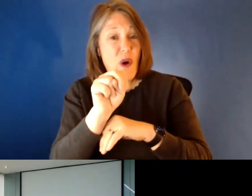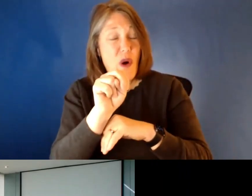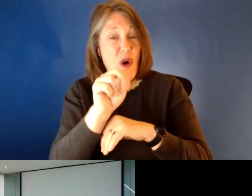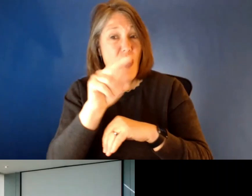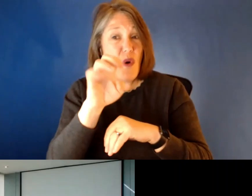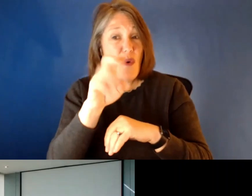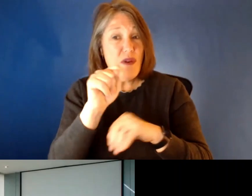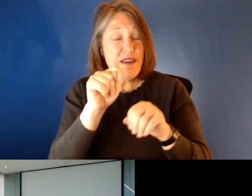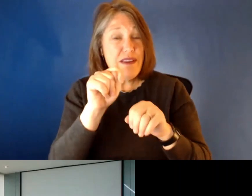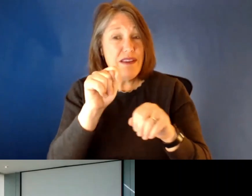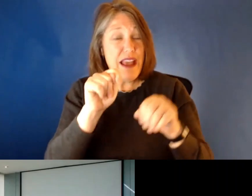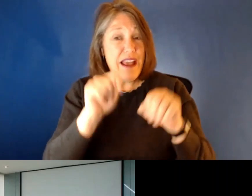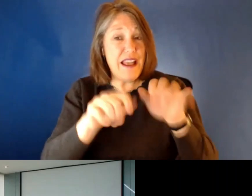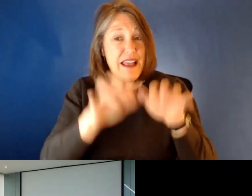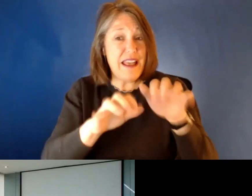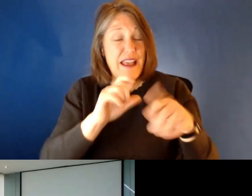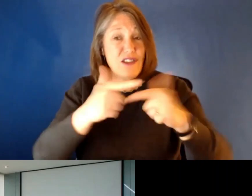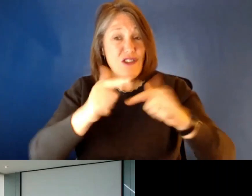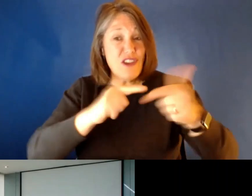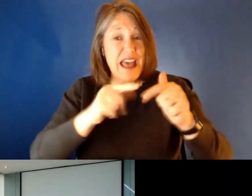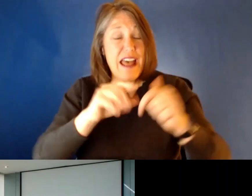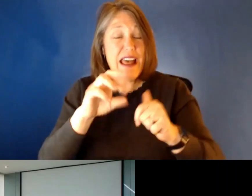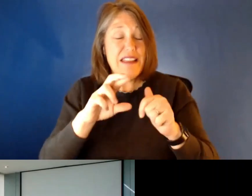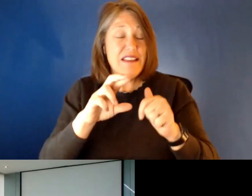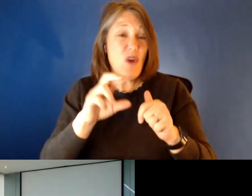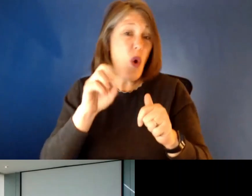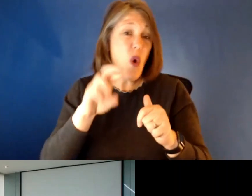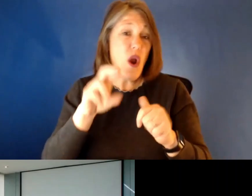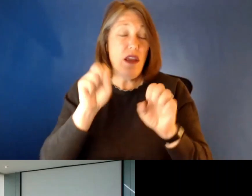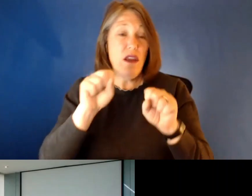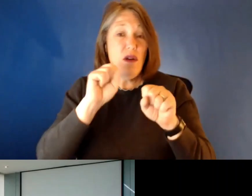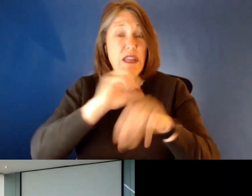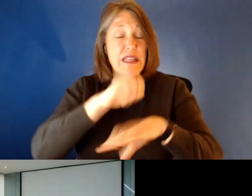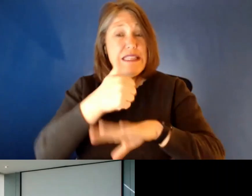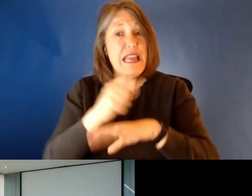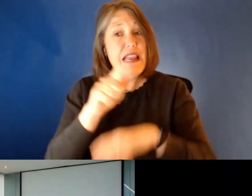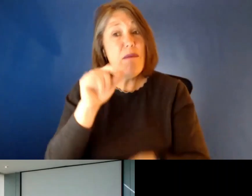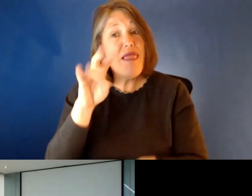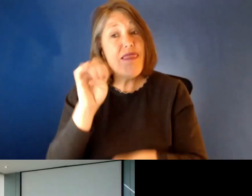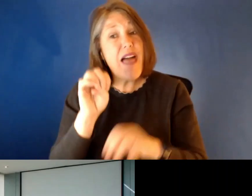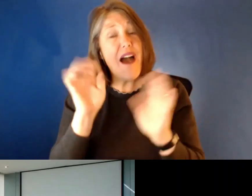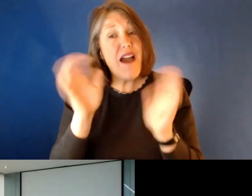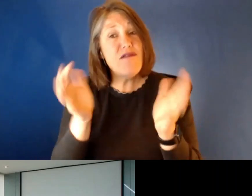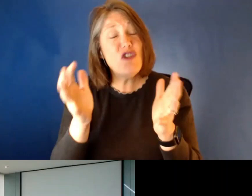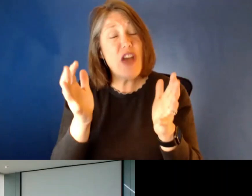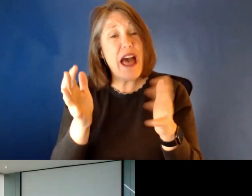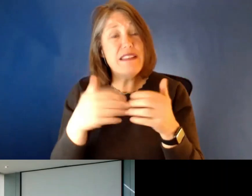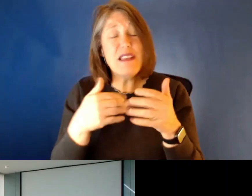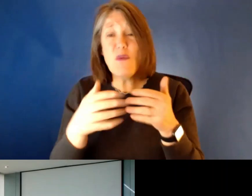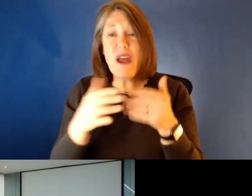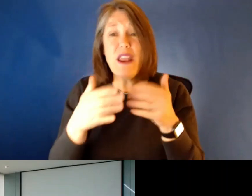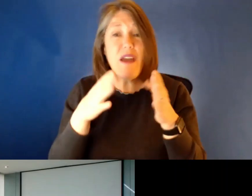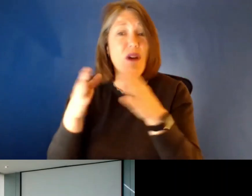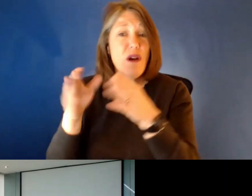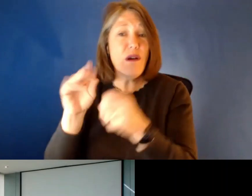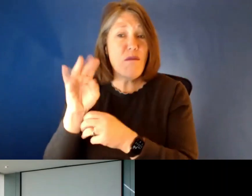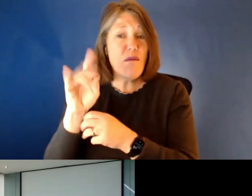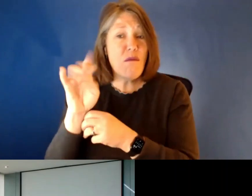06:17:26 or you can set up your own live chat in whatever modality you are comfortable using